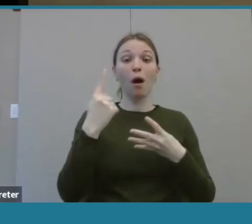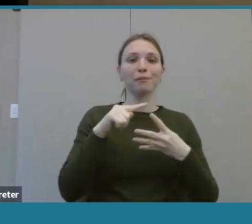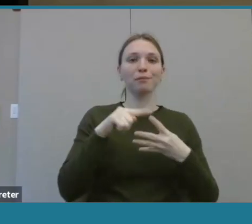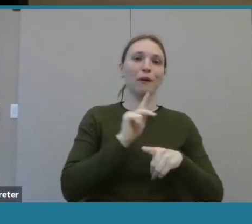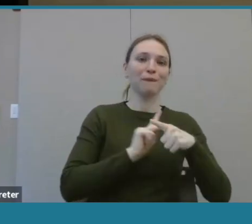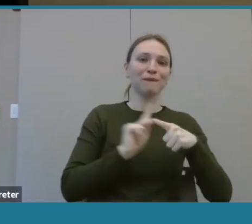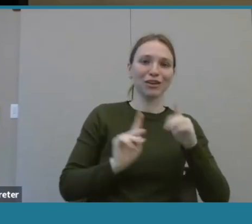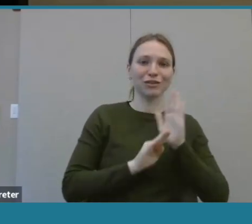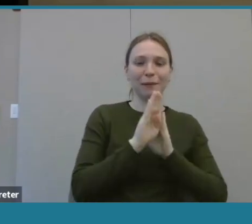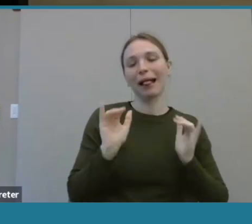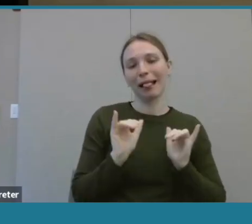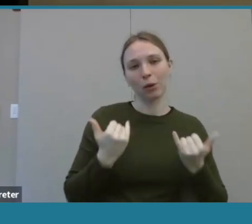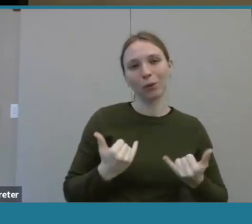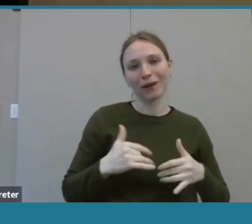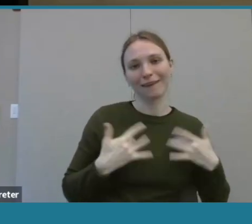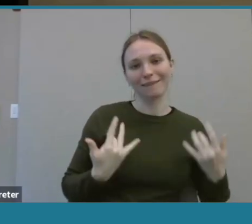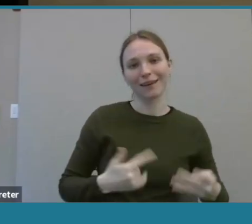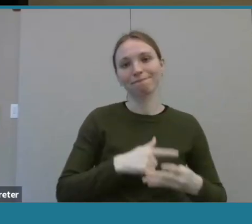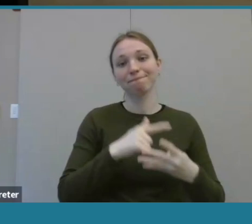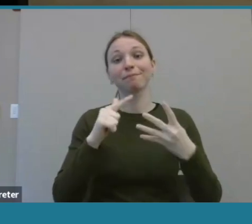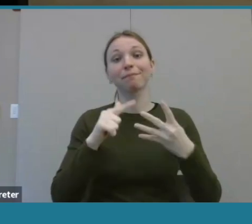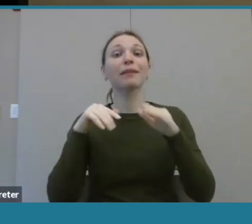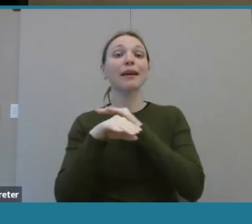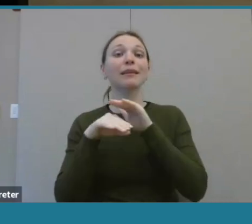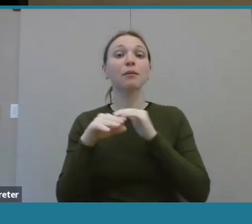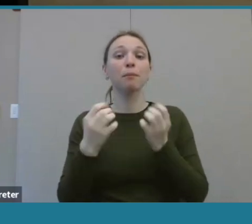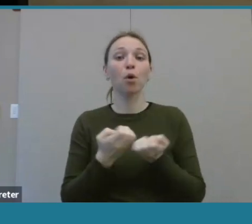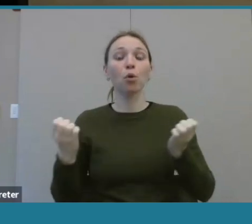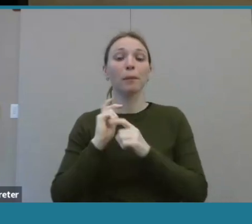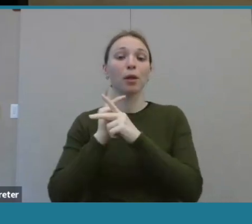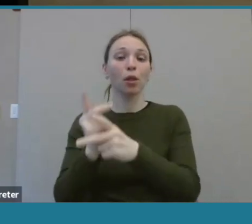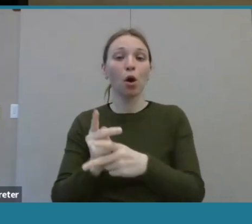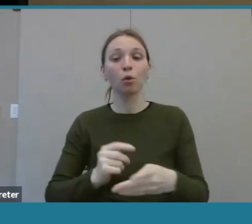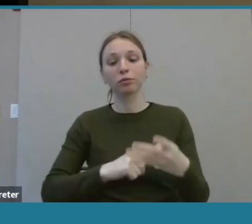accessible equipment loans, the access calendar, and our network.